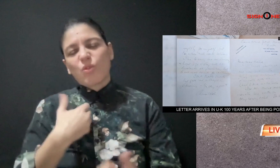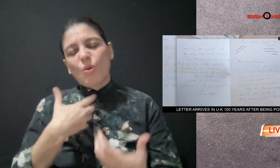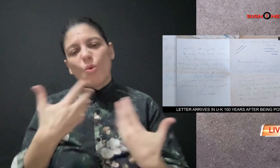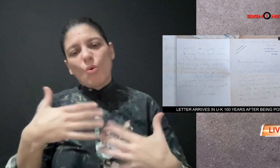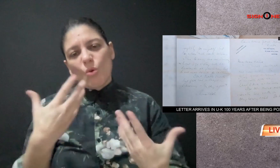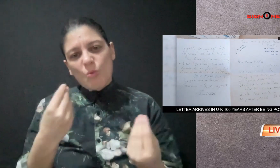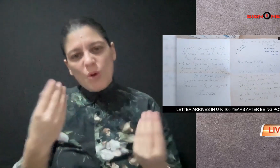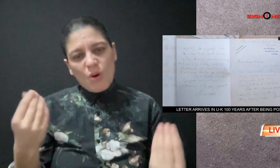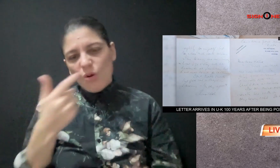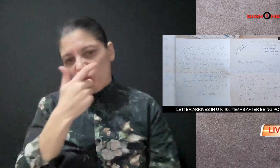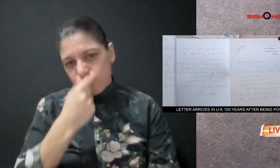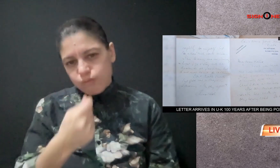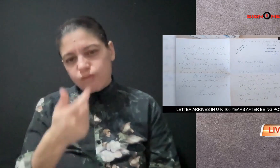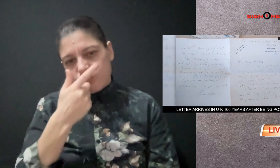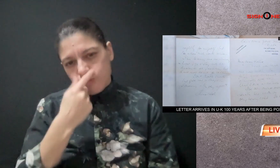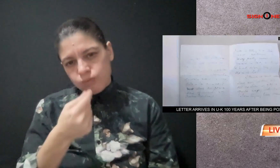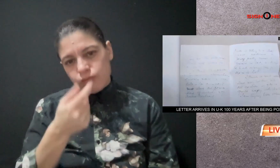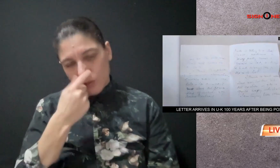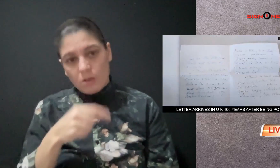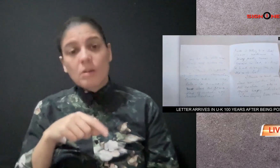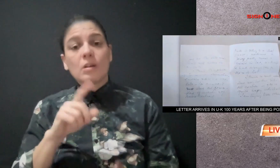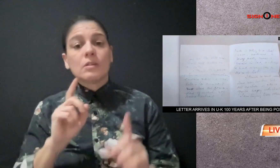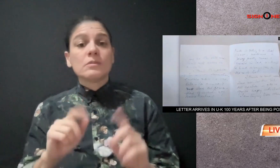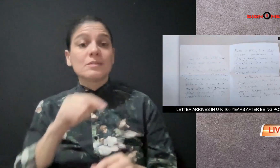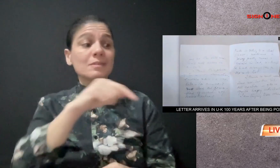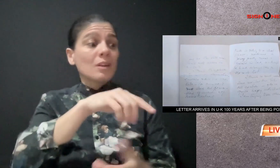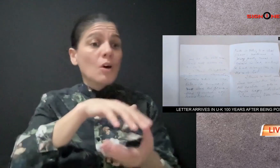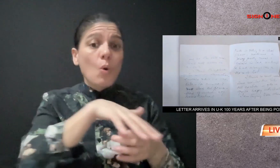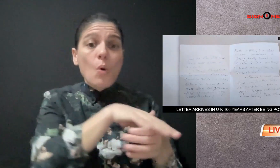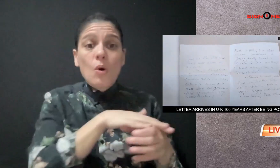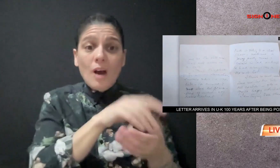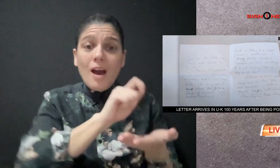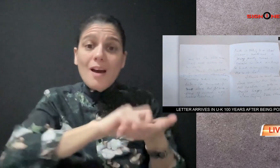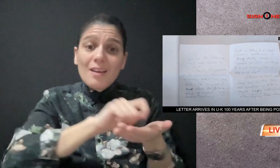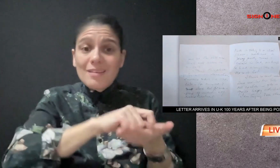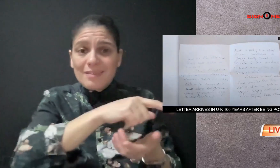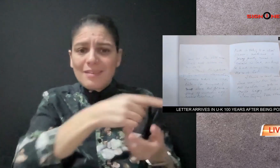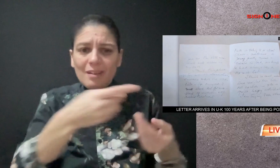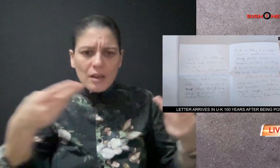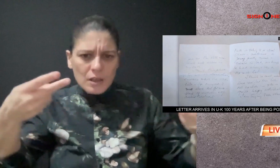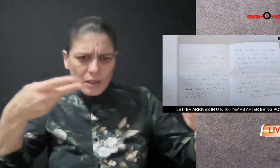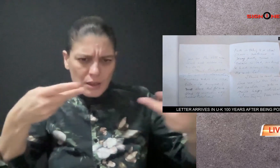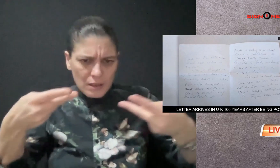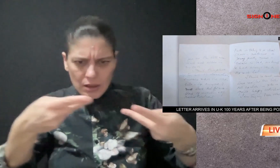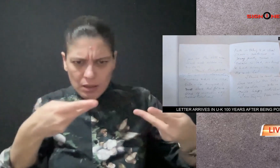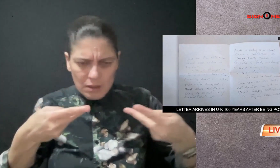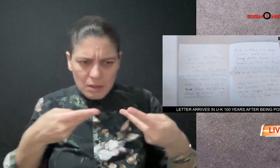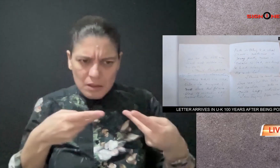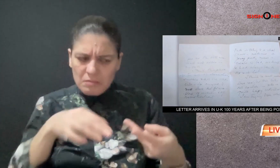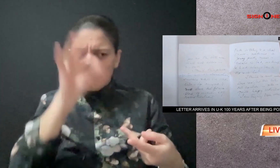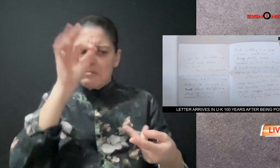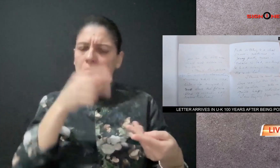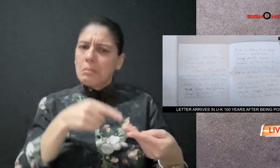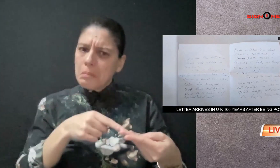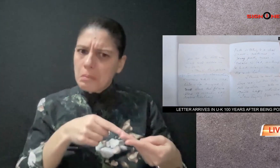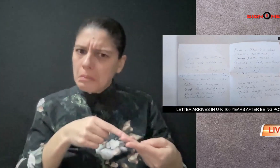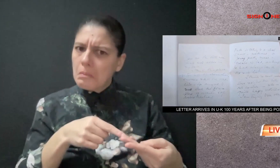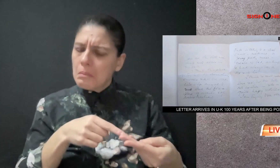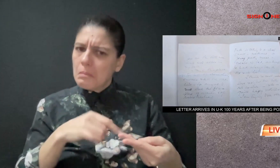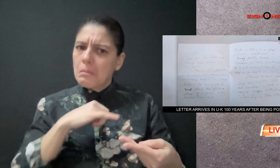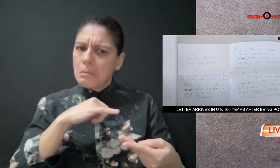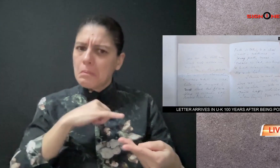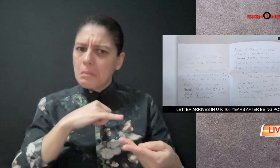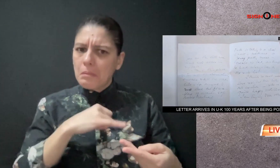with a very heavy cold a local magazine is putting together an article about the discovery